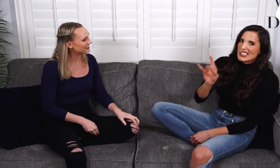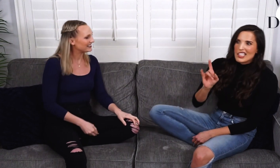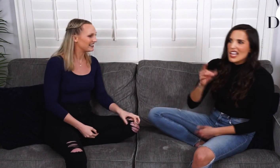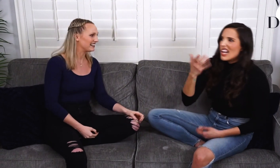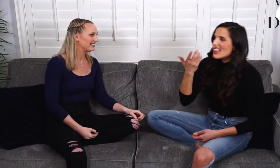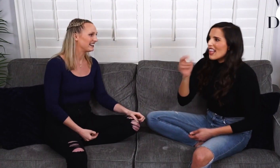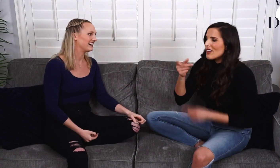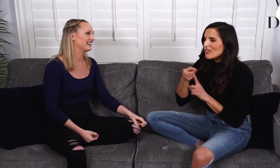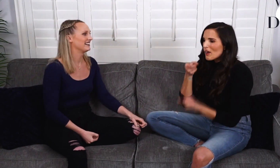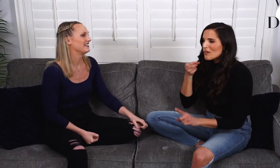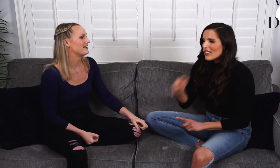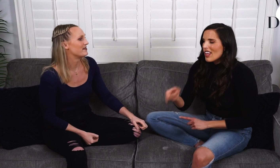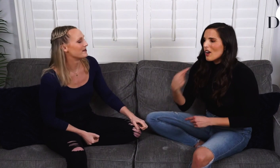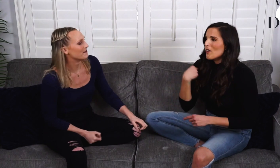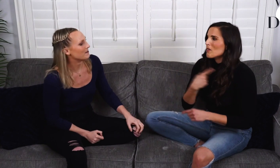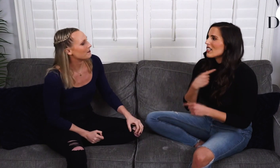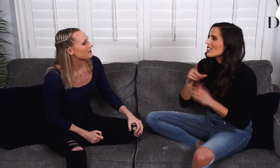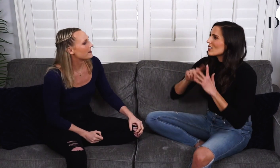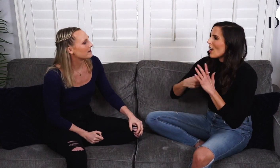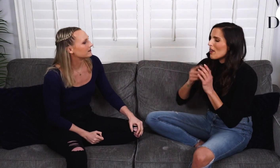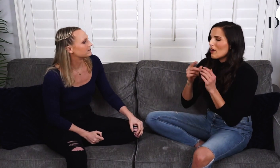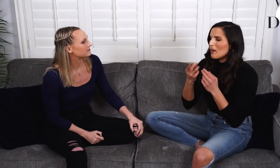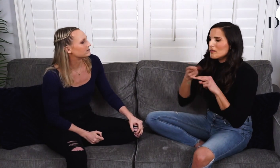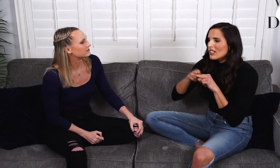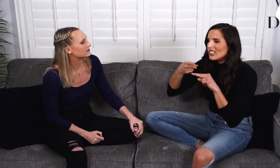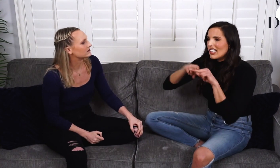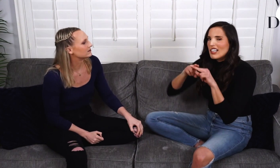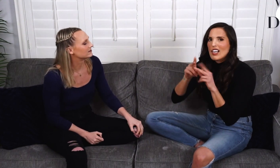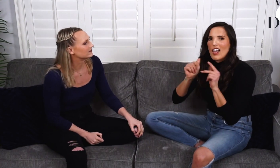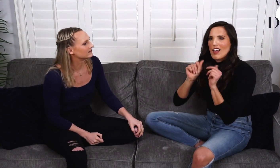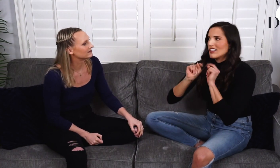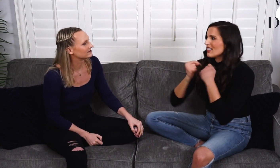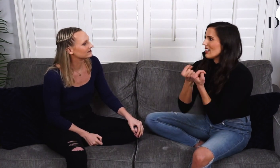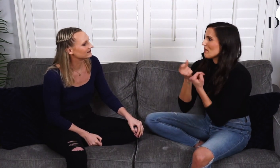We really did, and from there we started to build a team